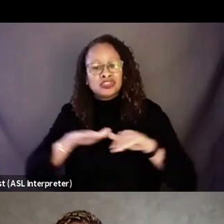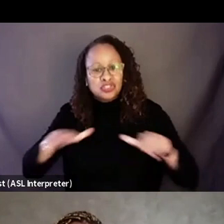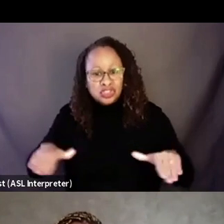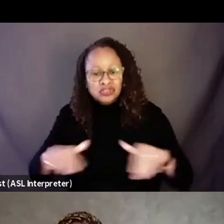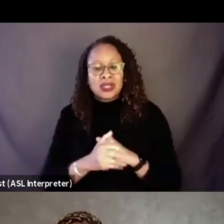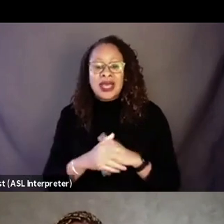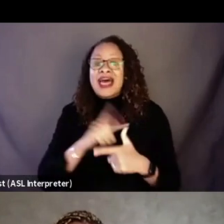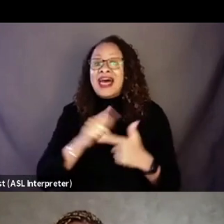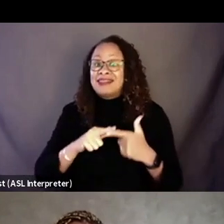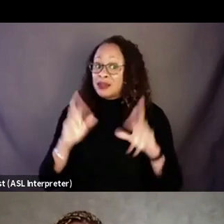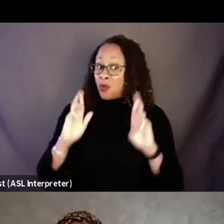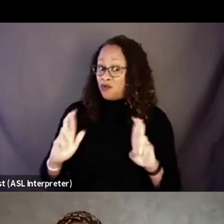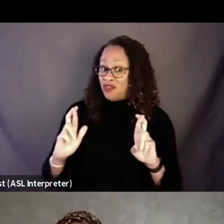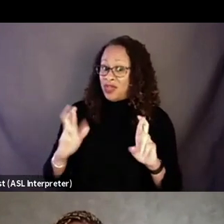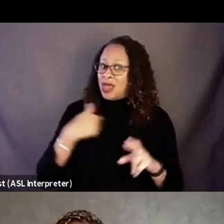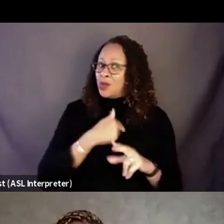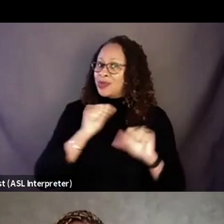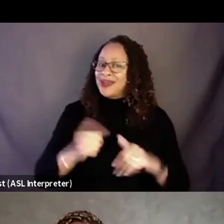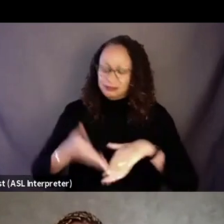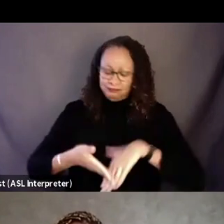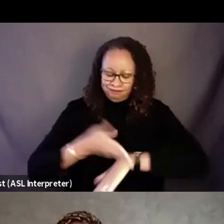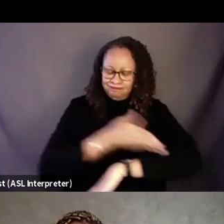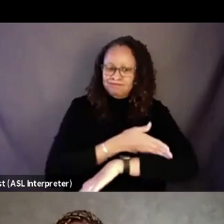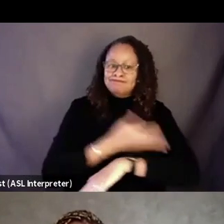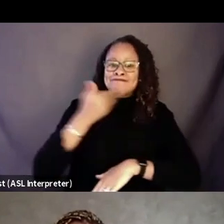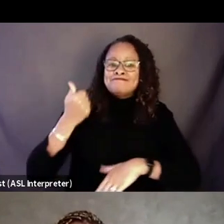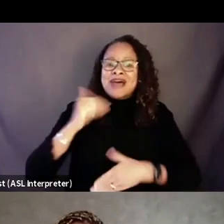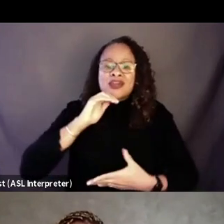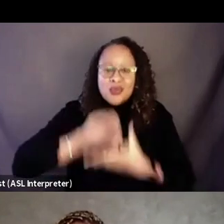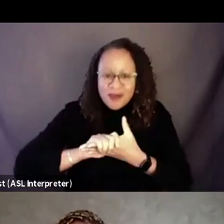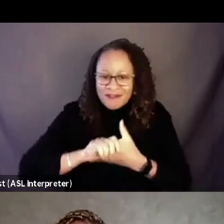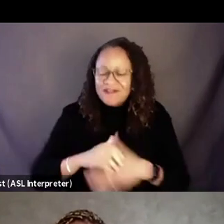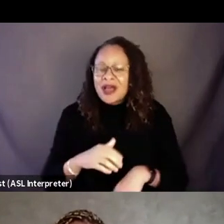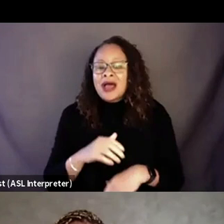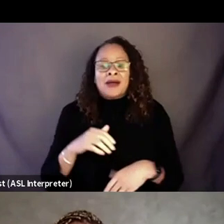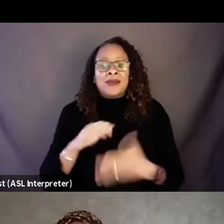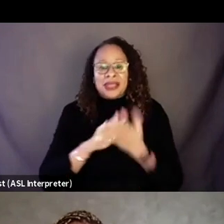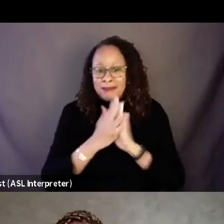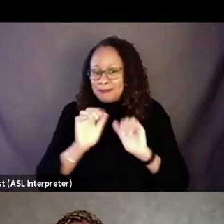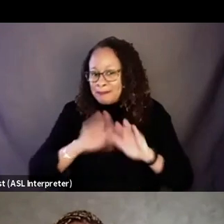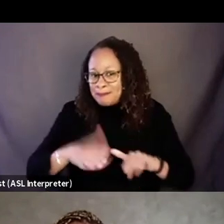And then hopefully we can be better spouses, we can be better children, we can be better parents.